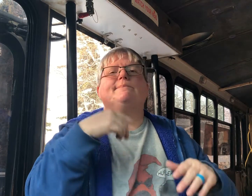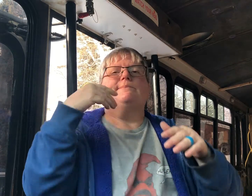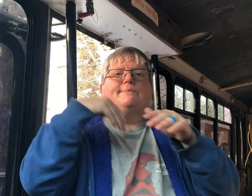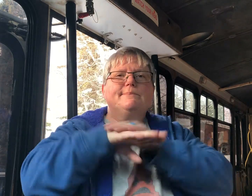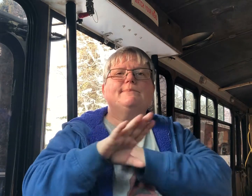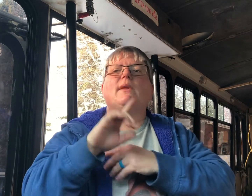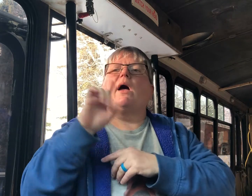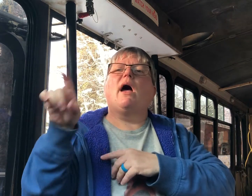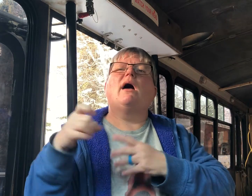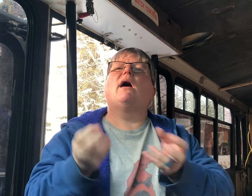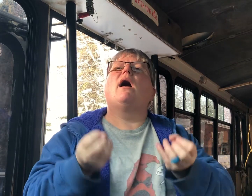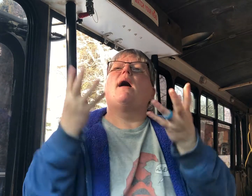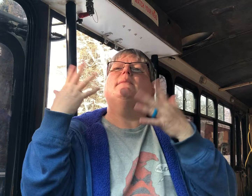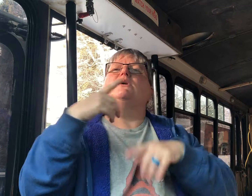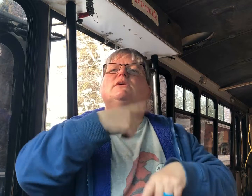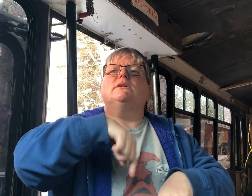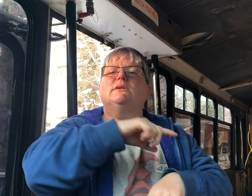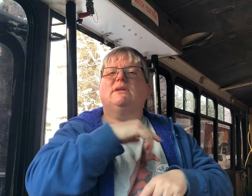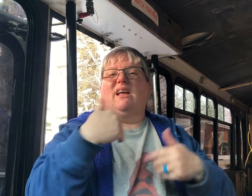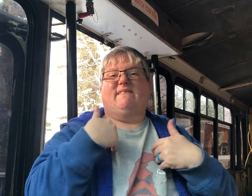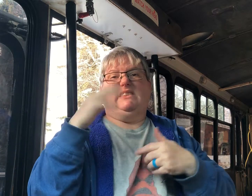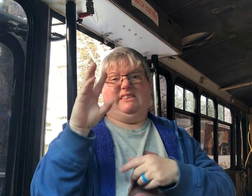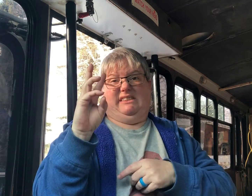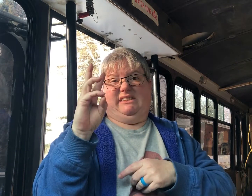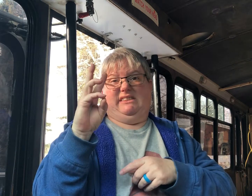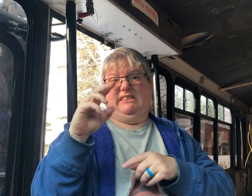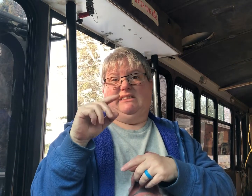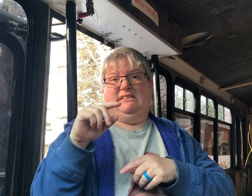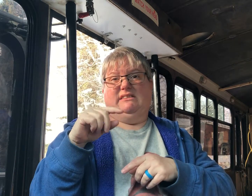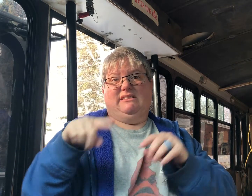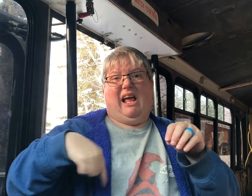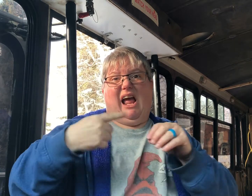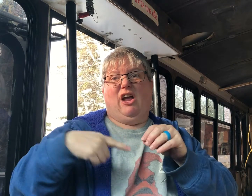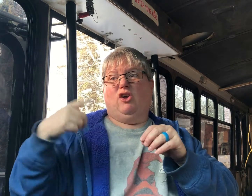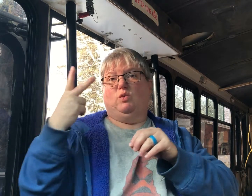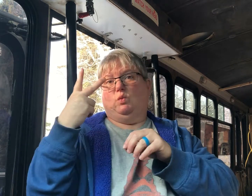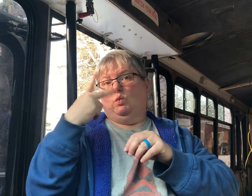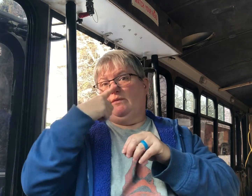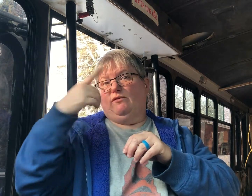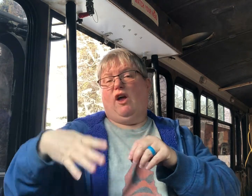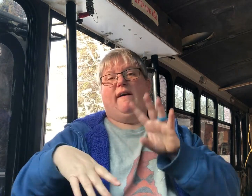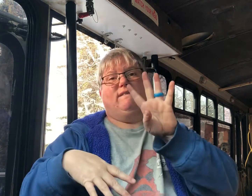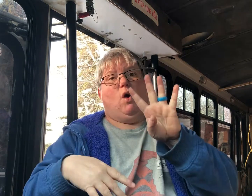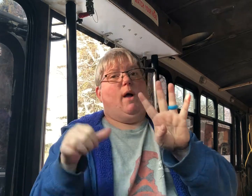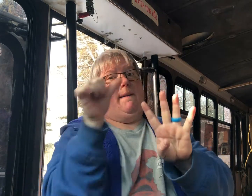like okay. So, I went in to ask how much. Now there are six tires, two in the front, four in the back.